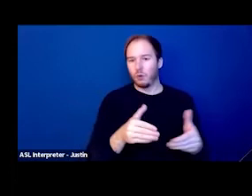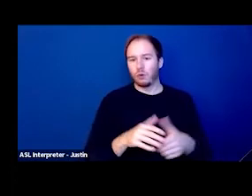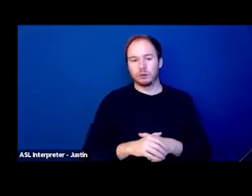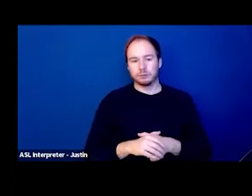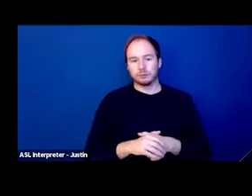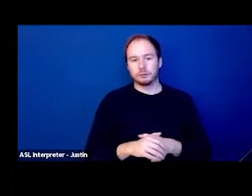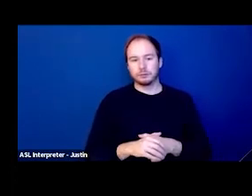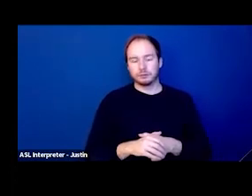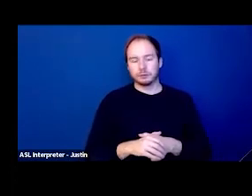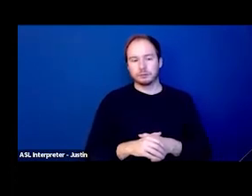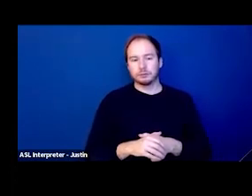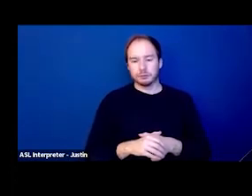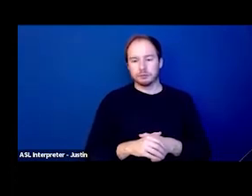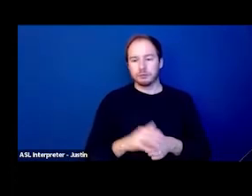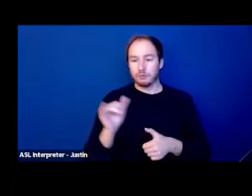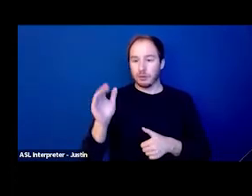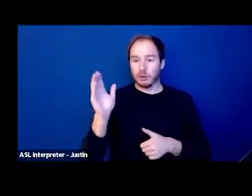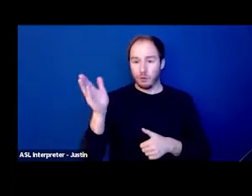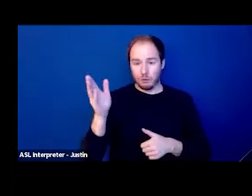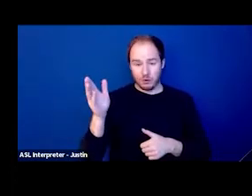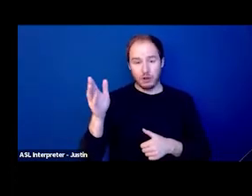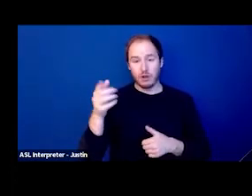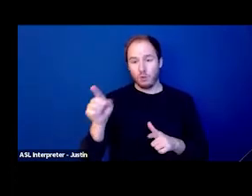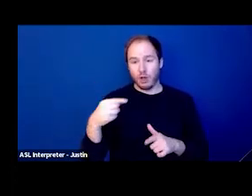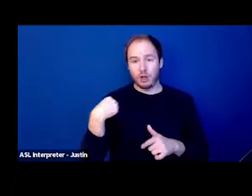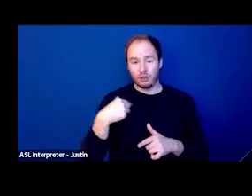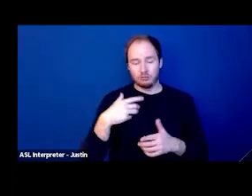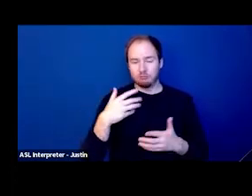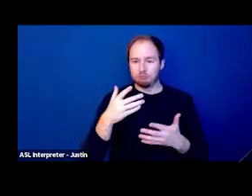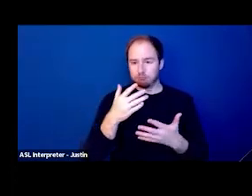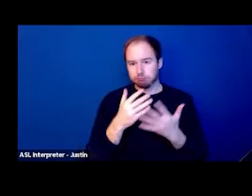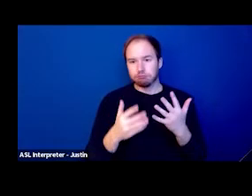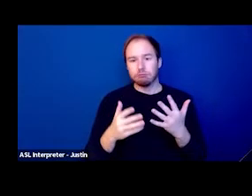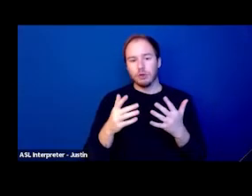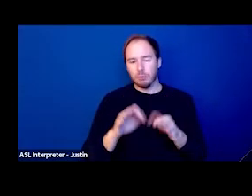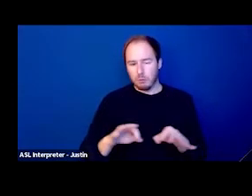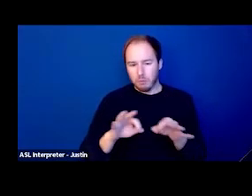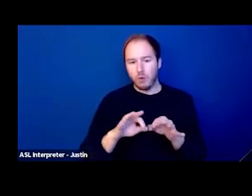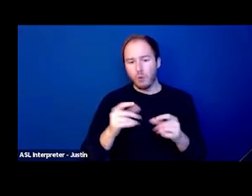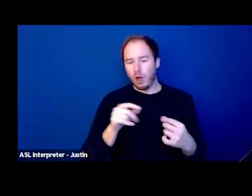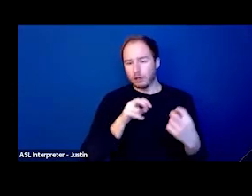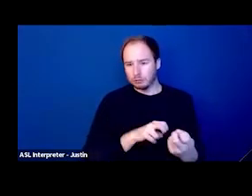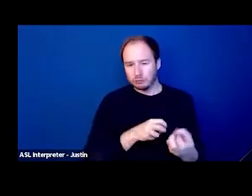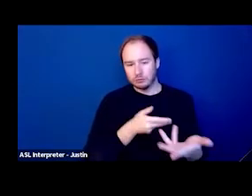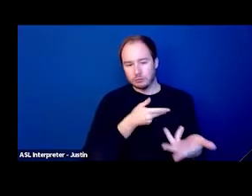As we went through that webinar, really a big emphasis of that was the importance of taking time and building trust.